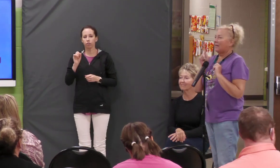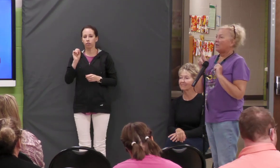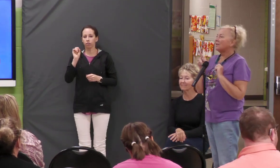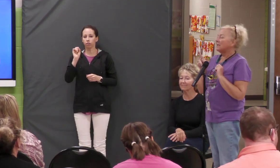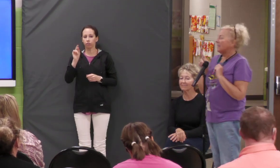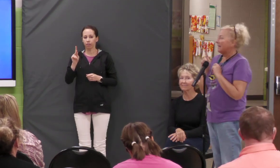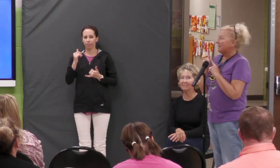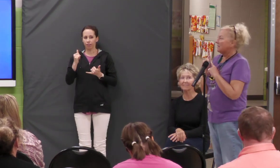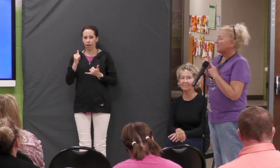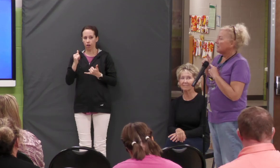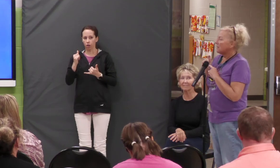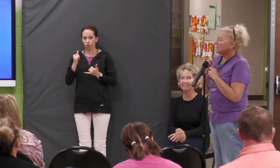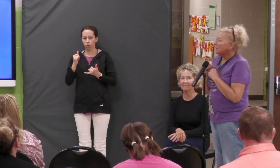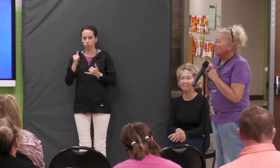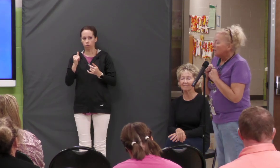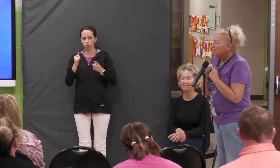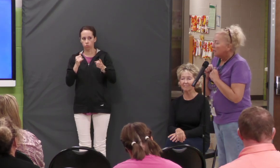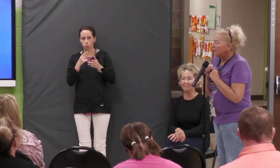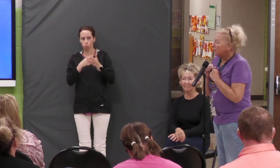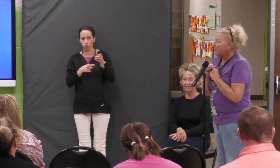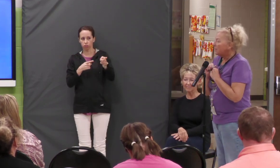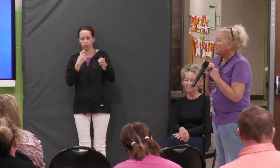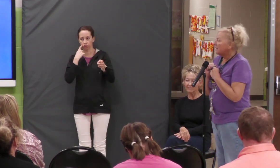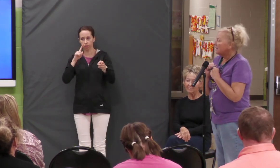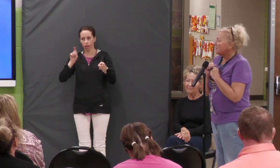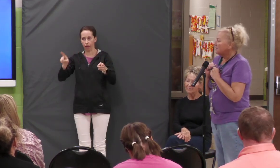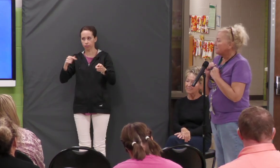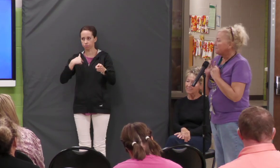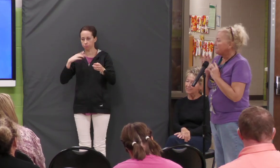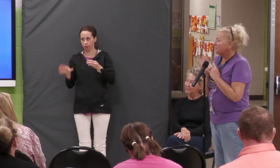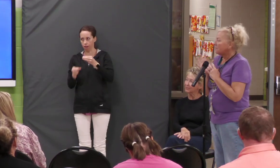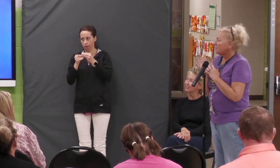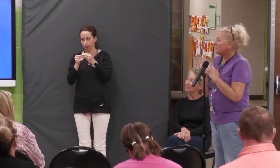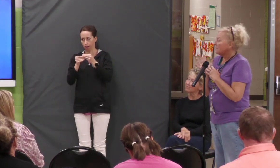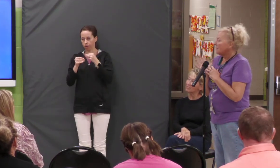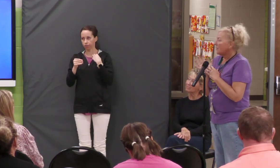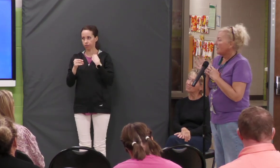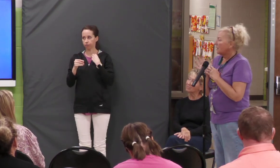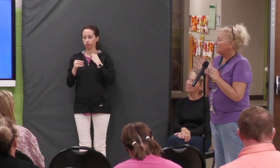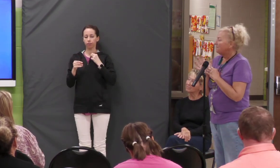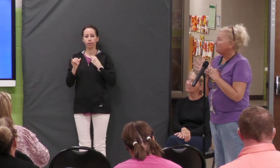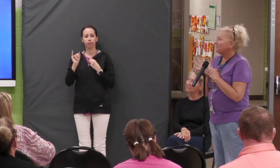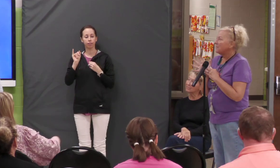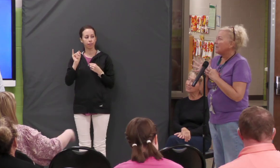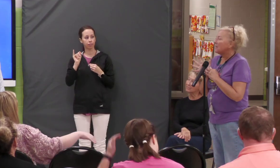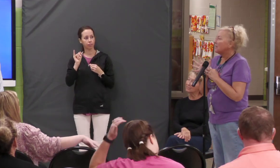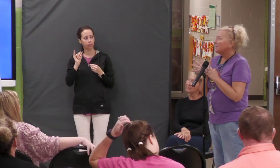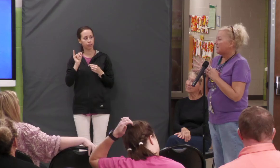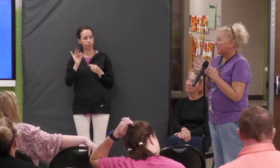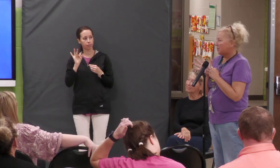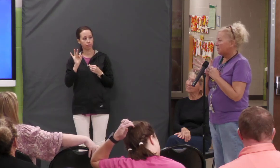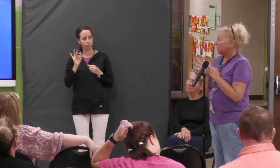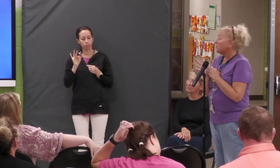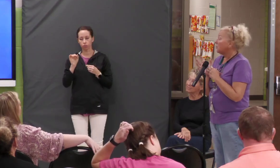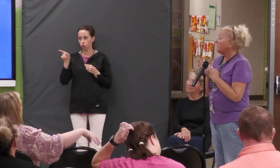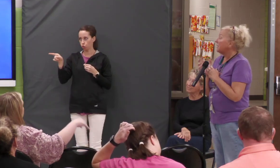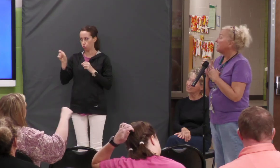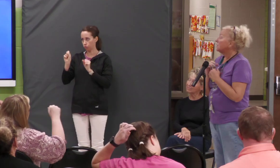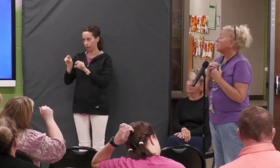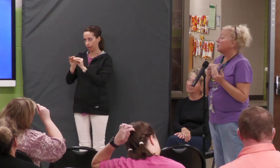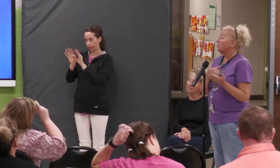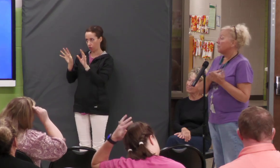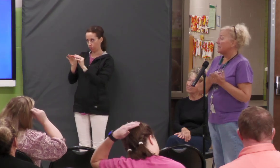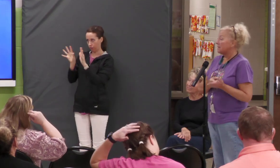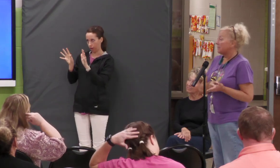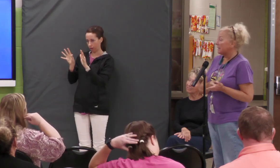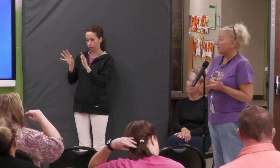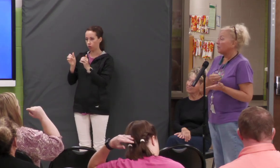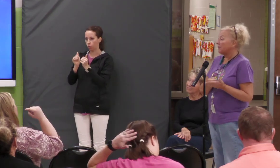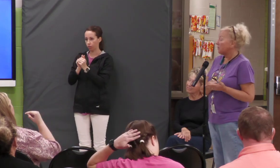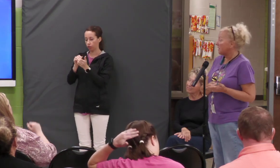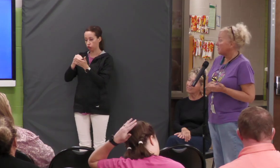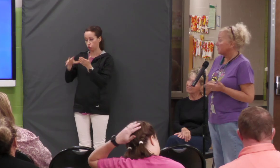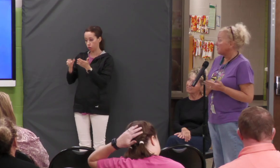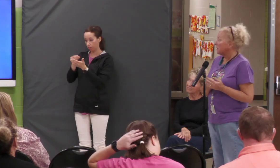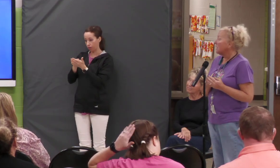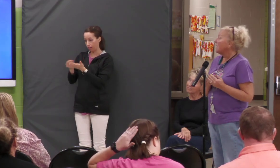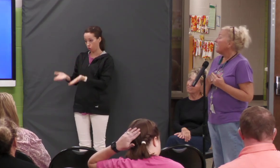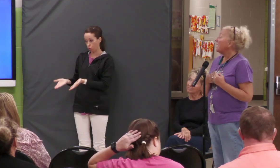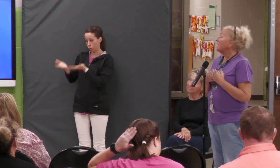just to tack onto that if we could get a clarification between student raised money or fundraisers